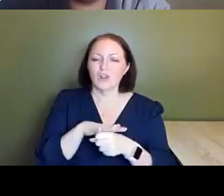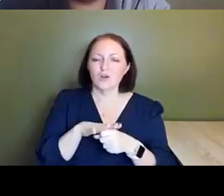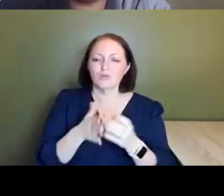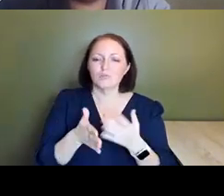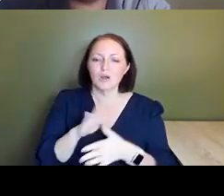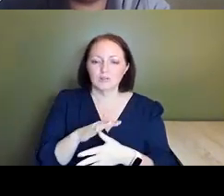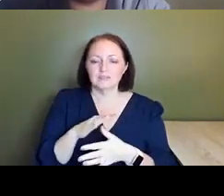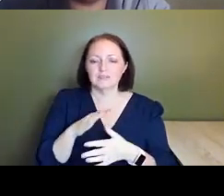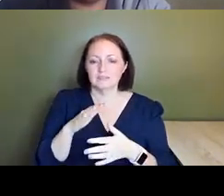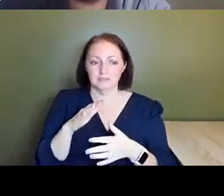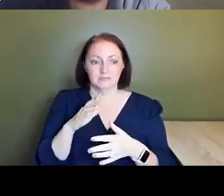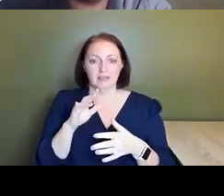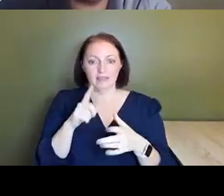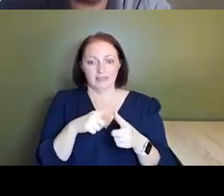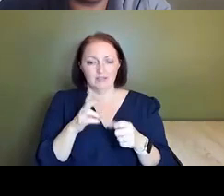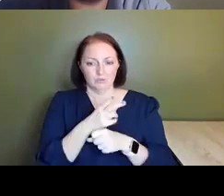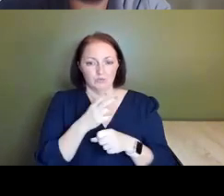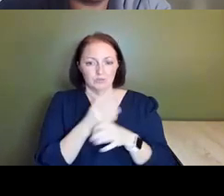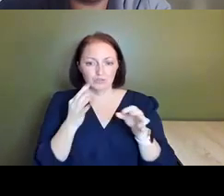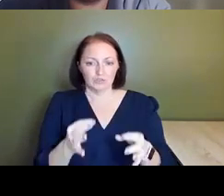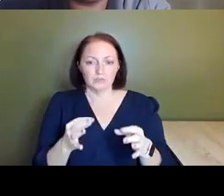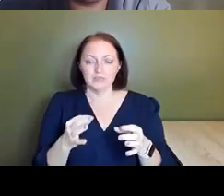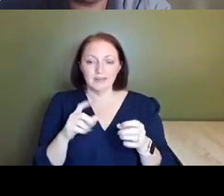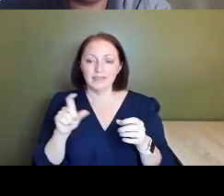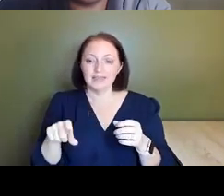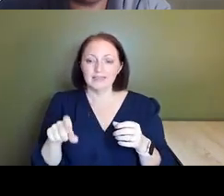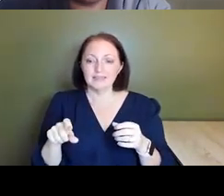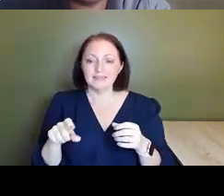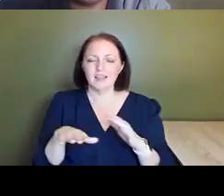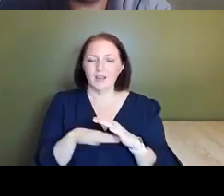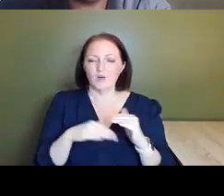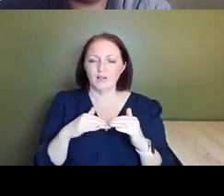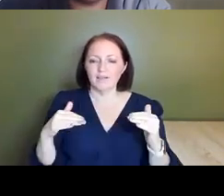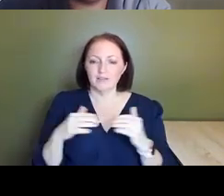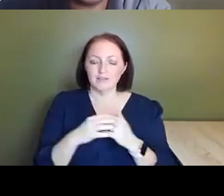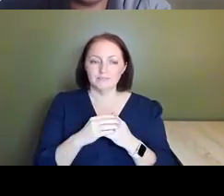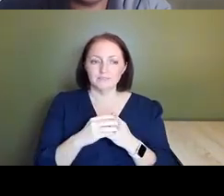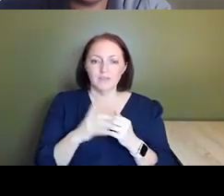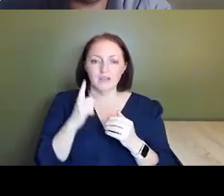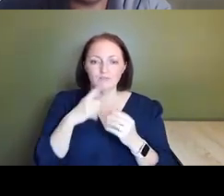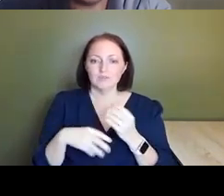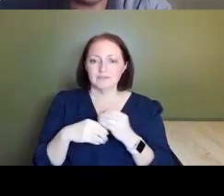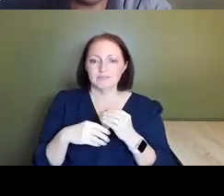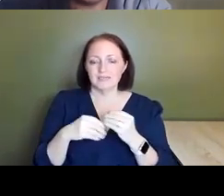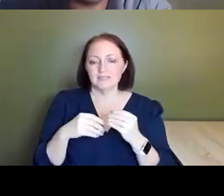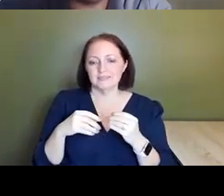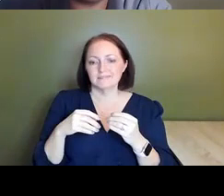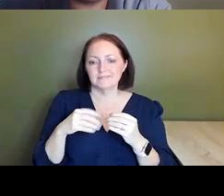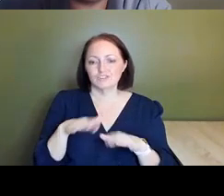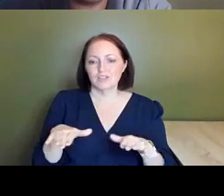are used to determine the needs at the local levels for subsidized child care. Additionally